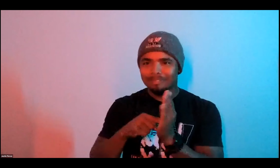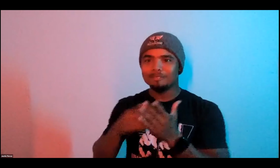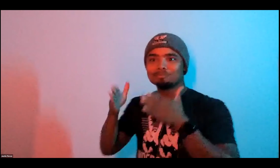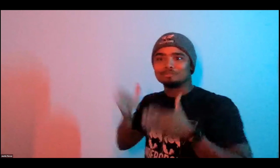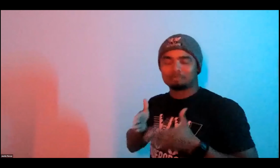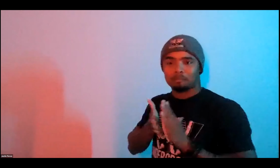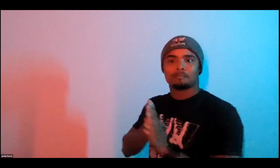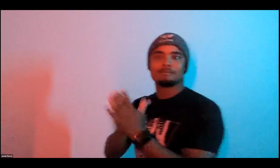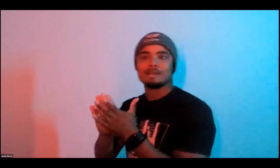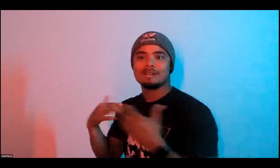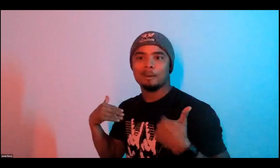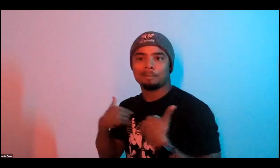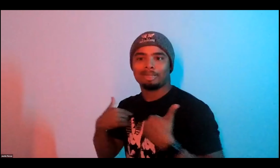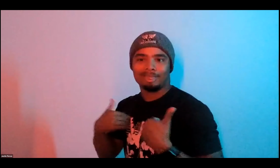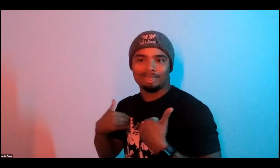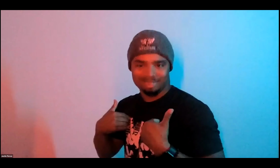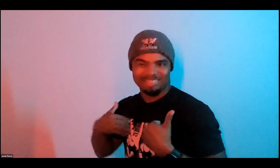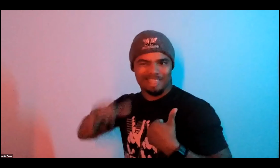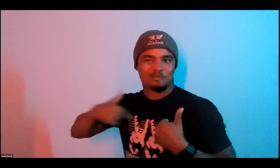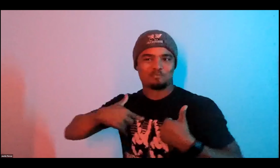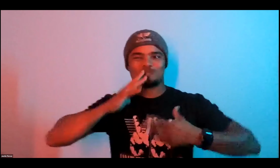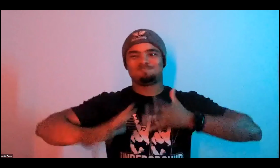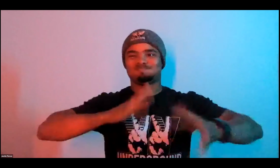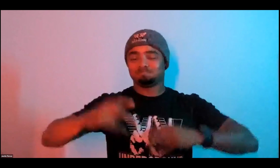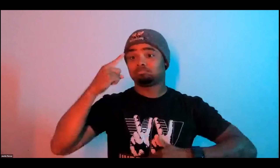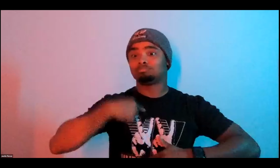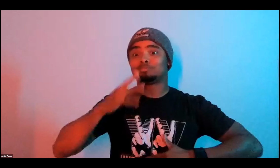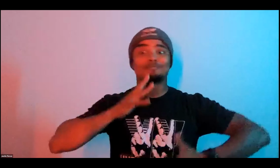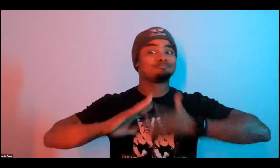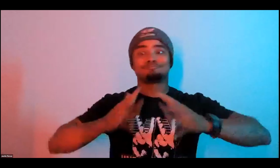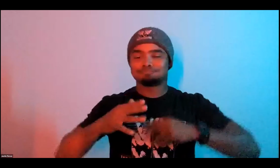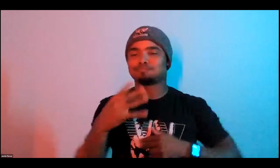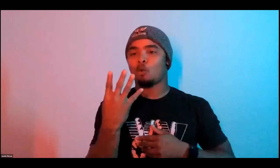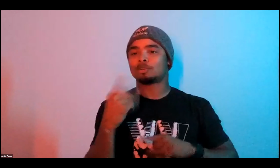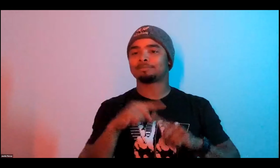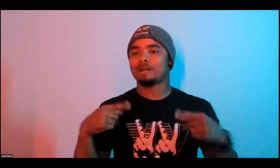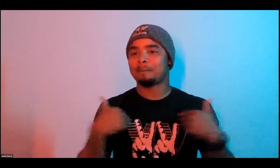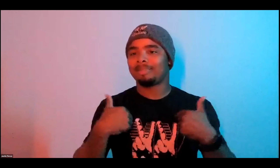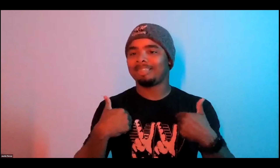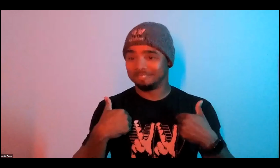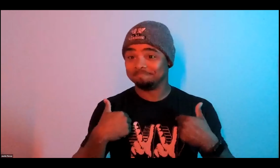That was an old book printed a long time ago, and it's how people morph into animals.